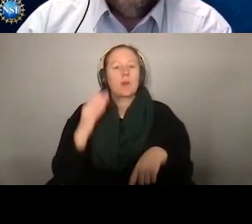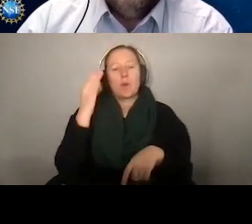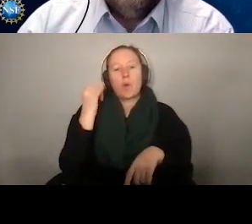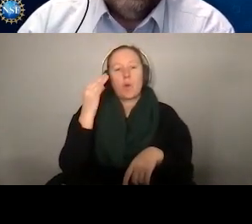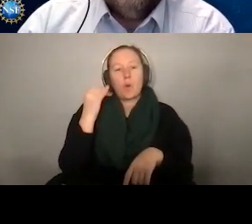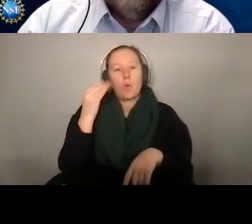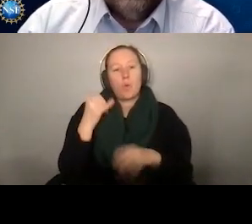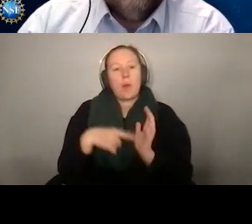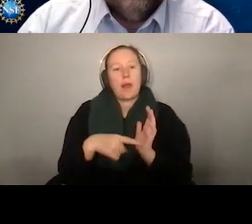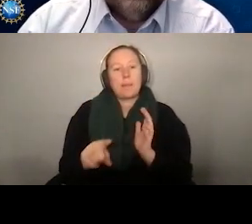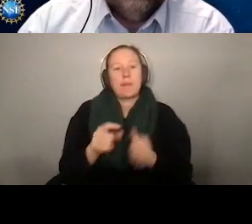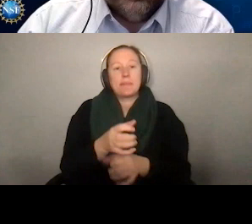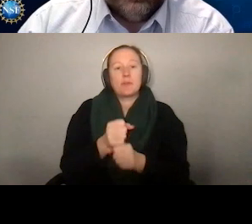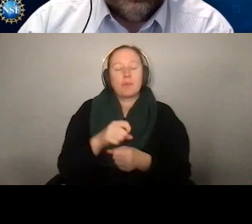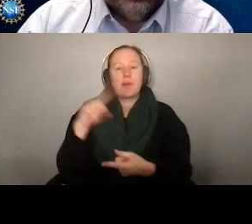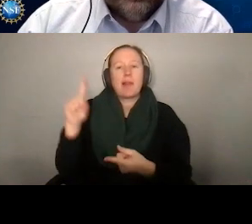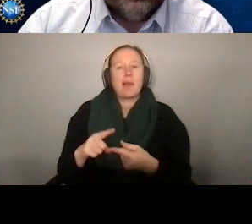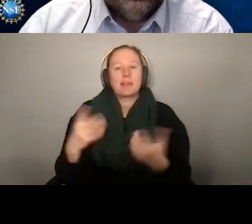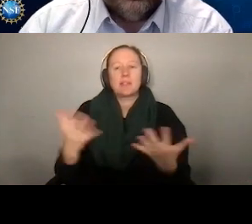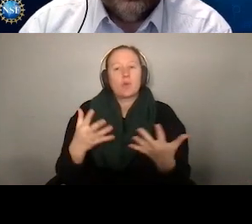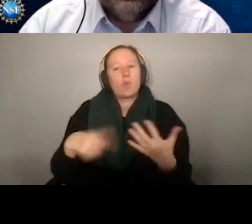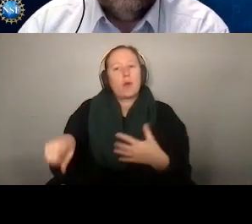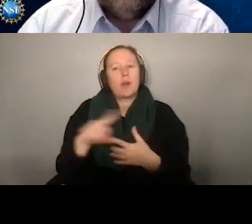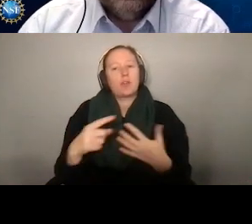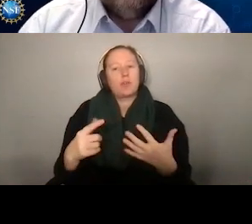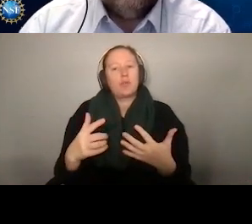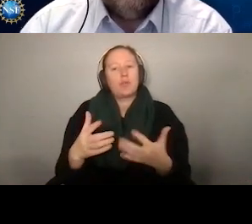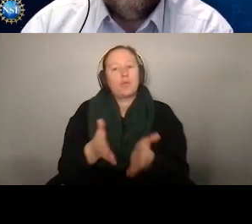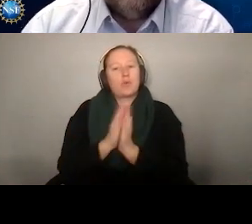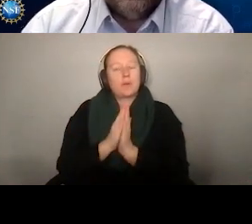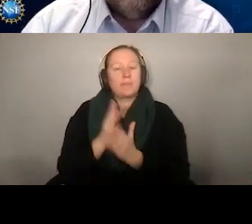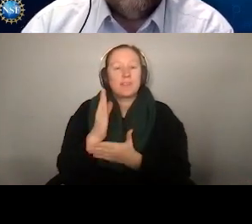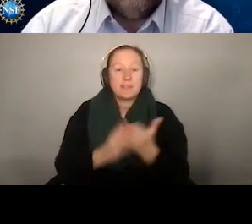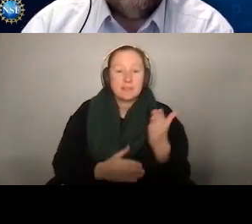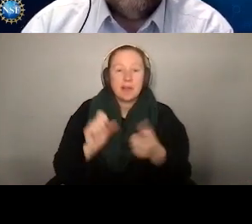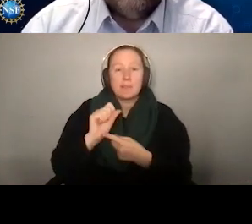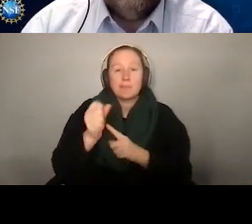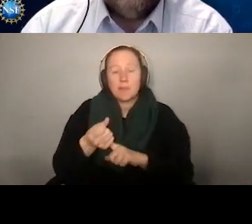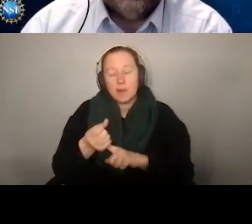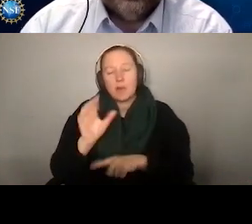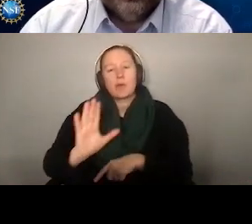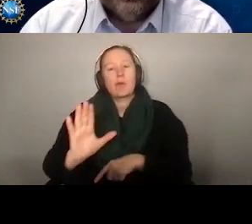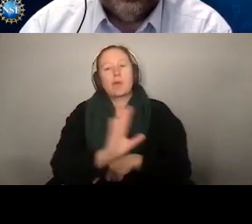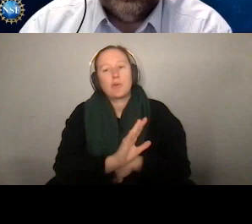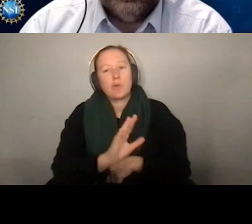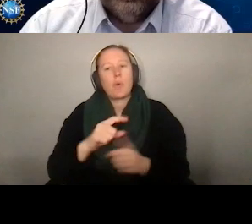received may have been less than what you had requested. In some instances, your payment request will only be partially accepted,